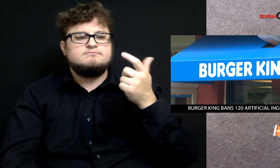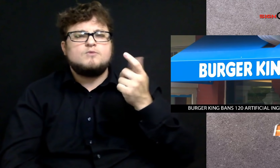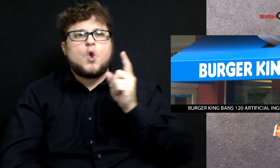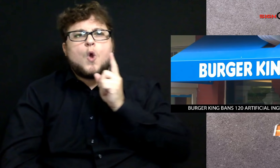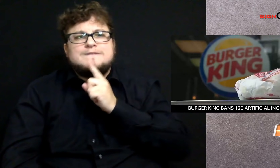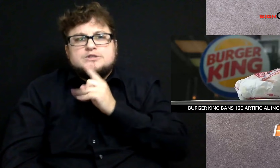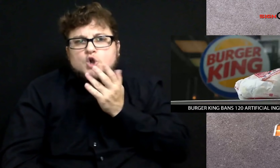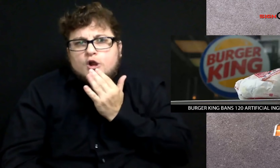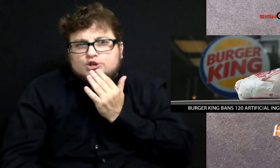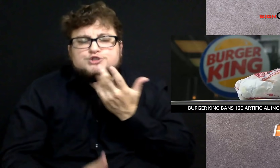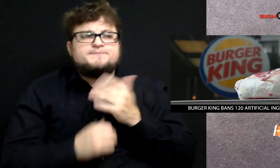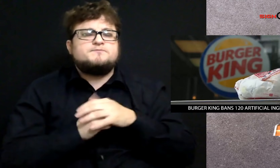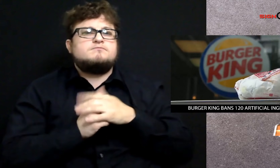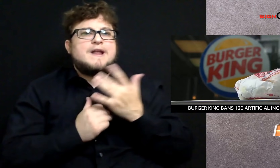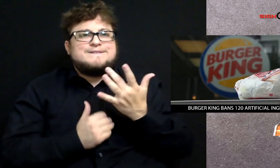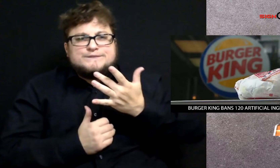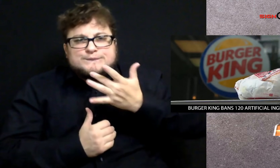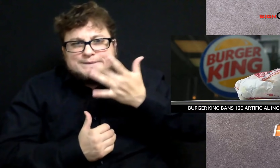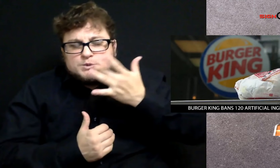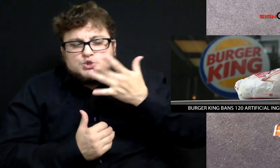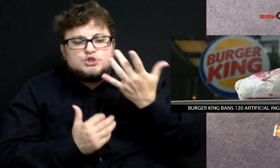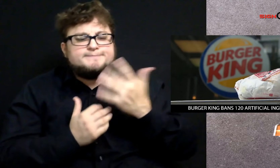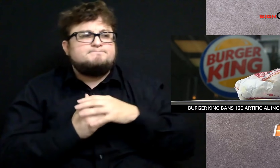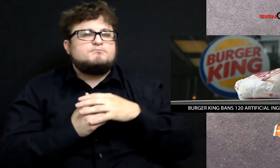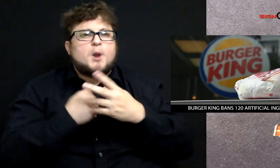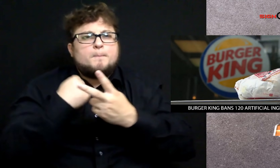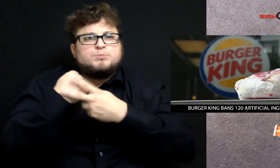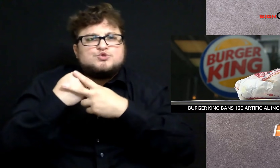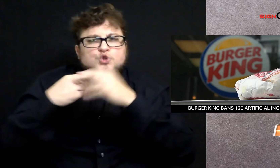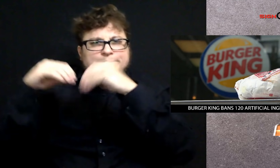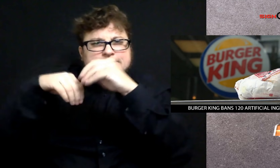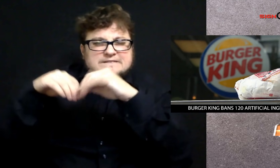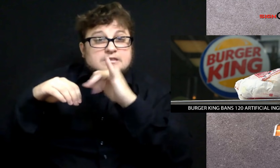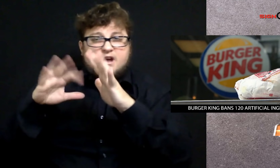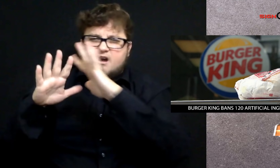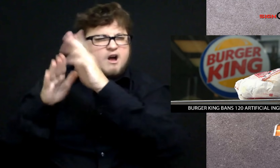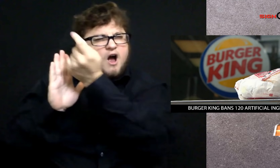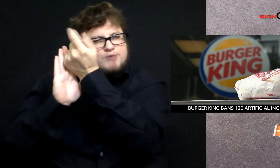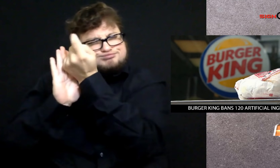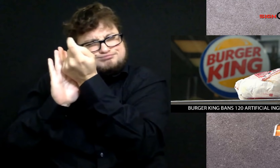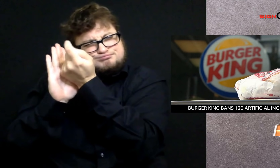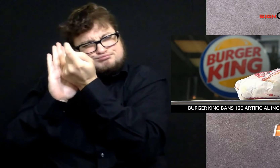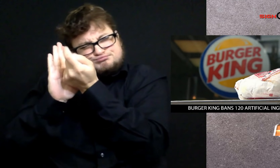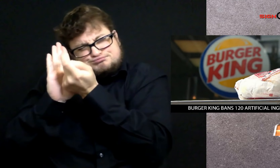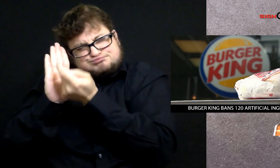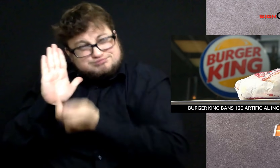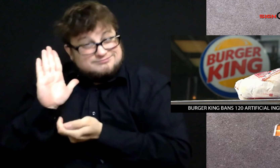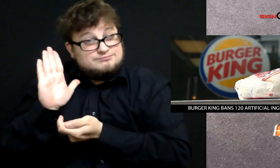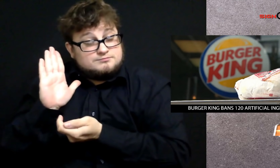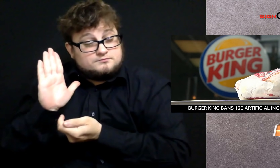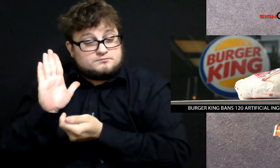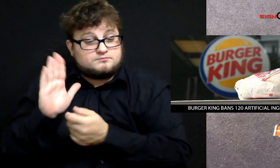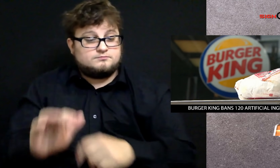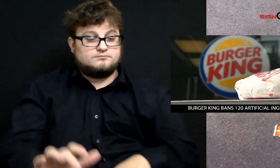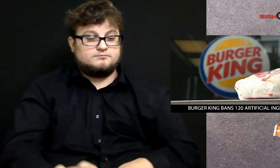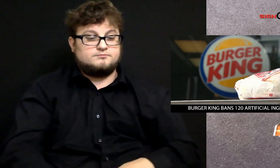the fast food chain says it is permanently getting rid of 120 artificial colors and flavors